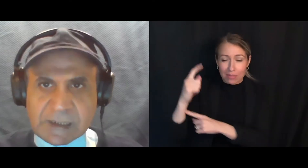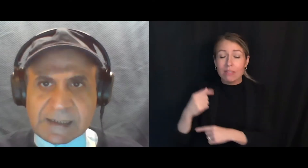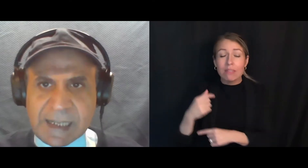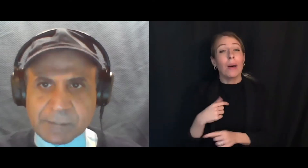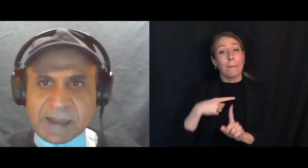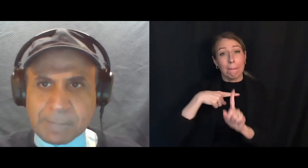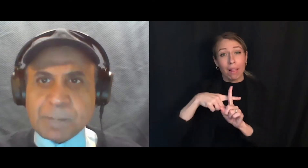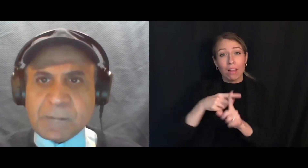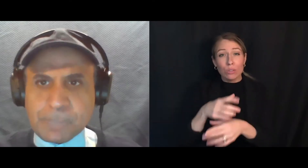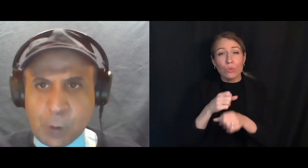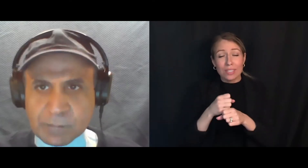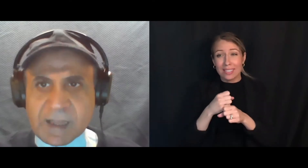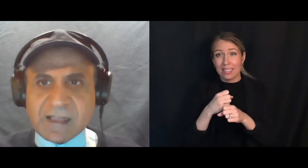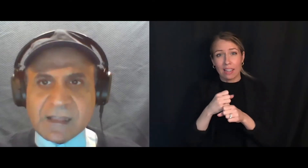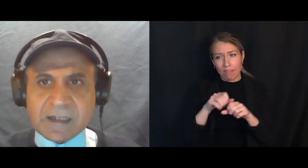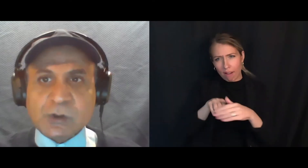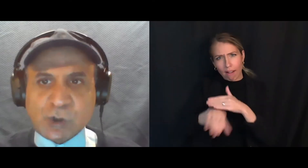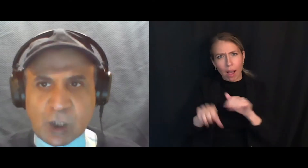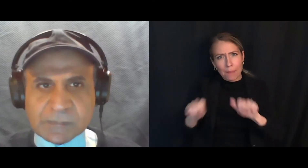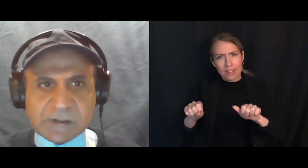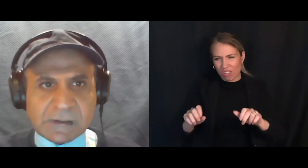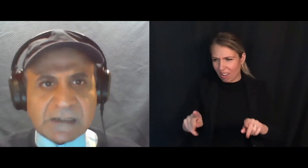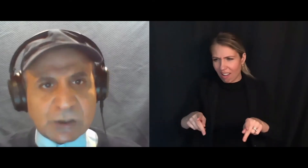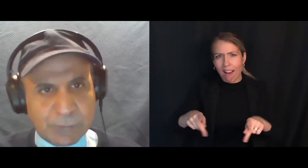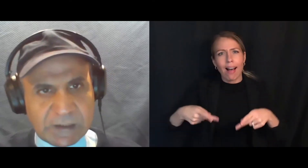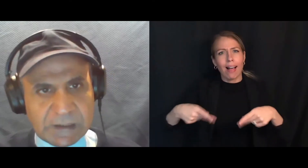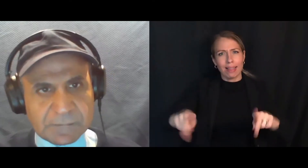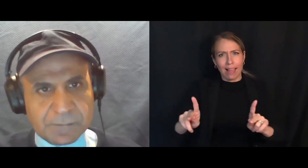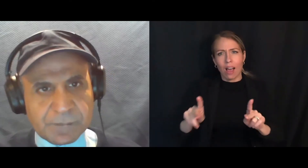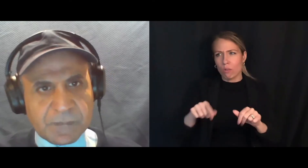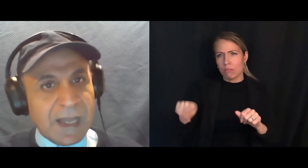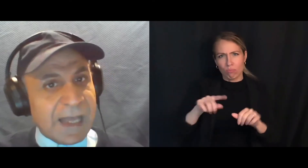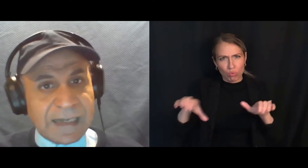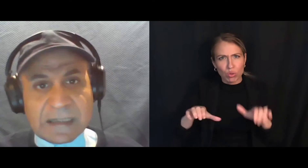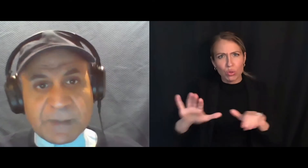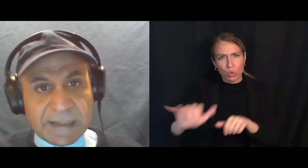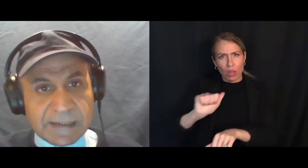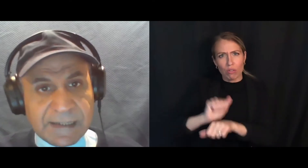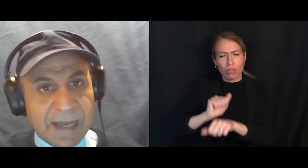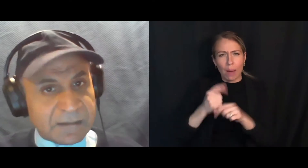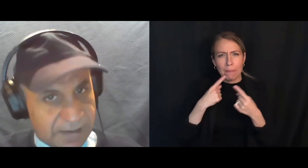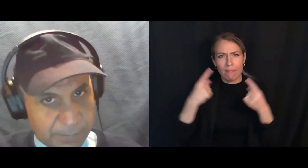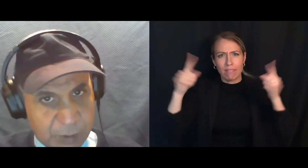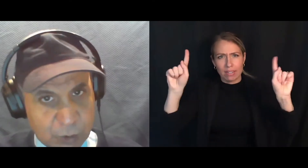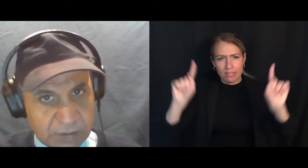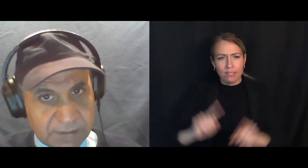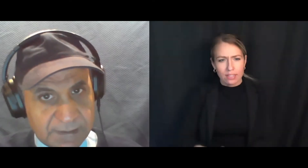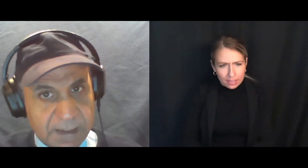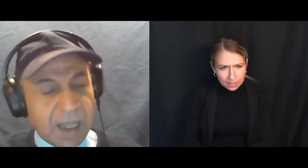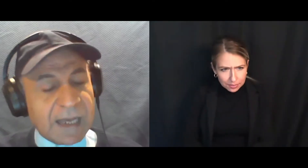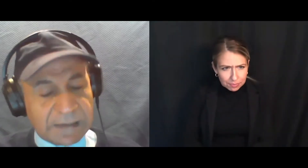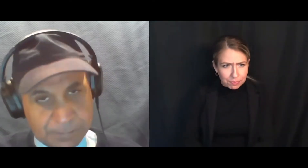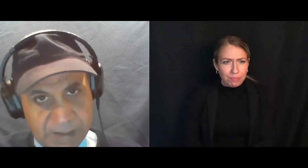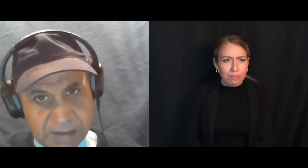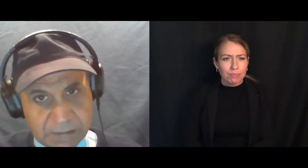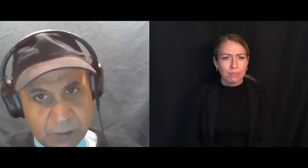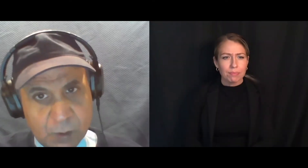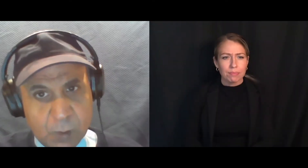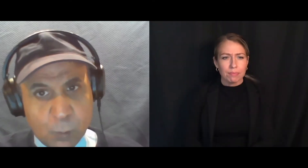that helps them perform their job successfully, and not being underemployed, underpaid,